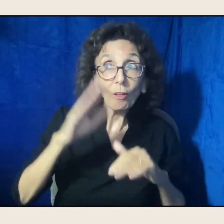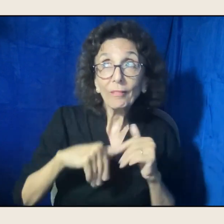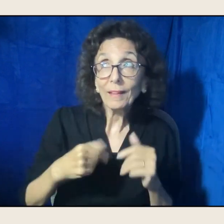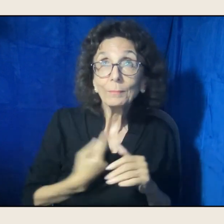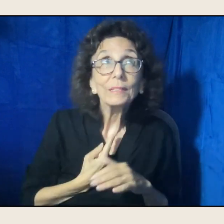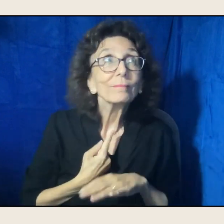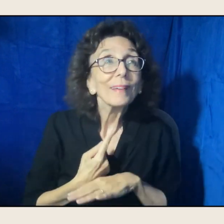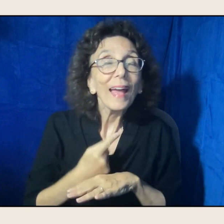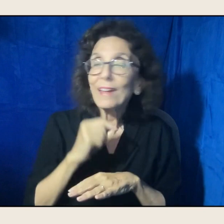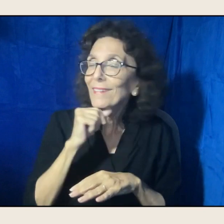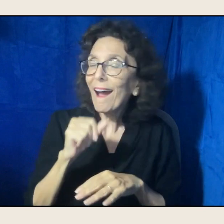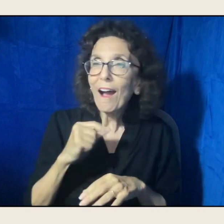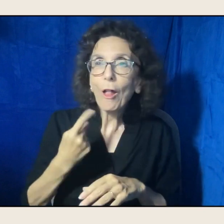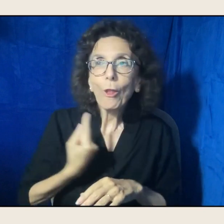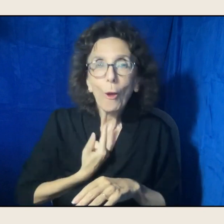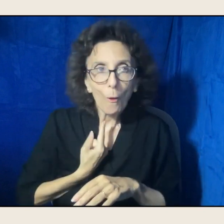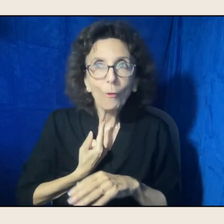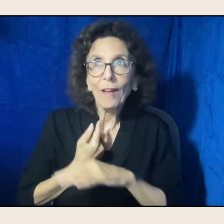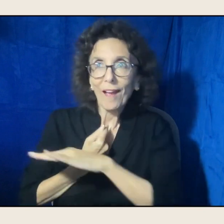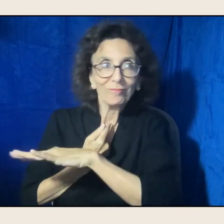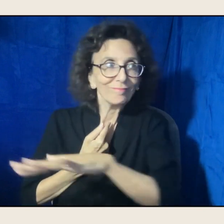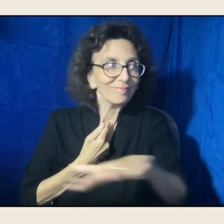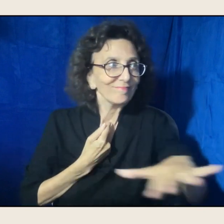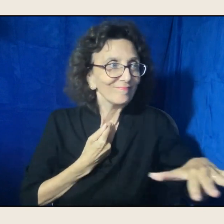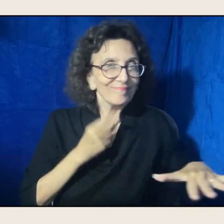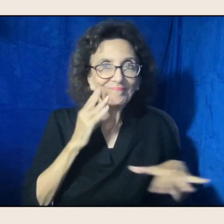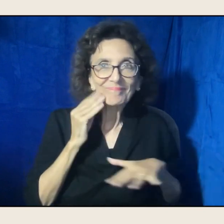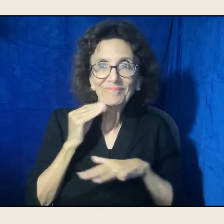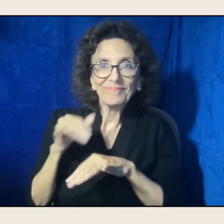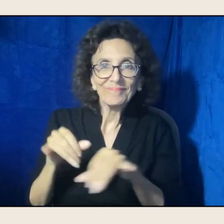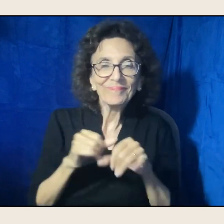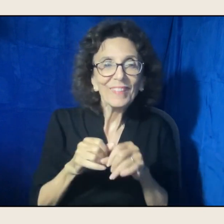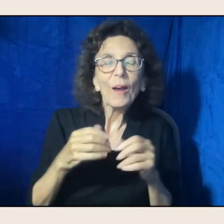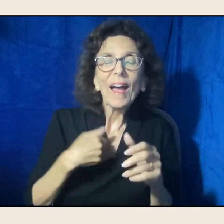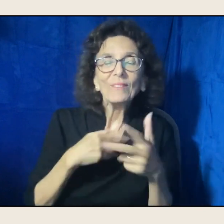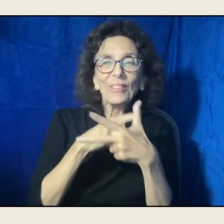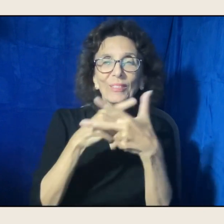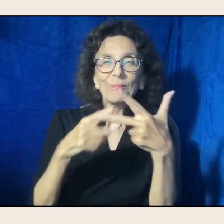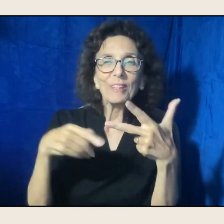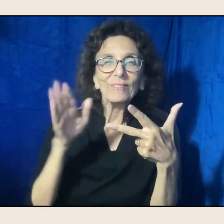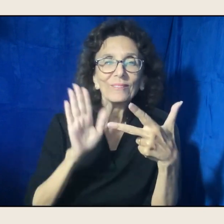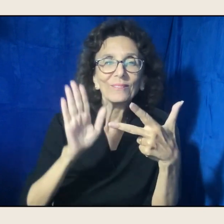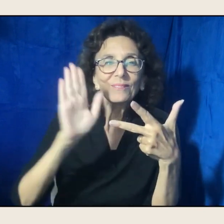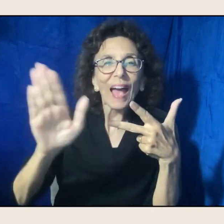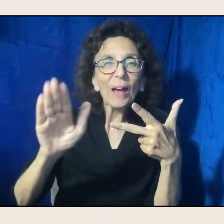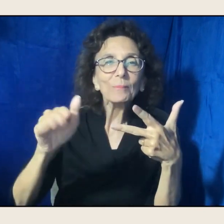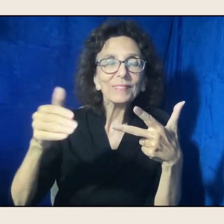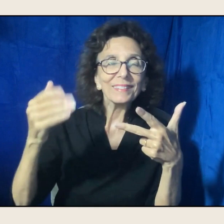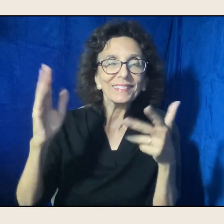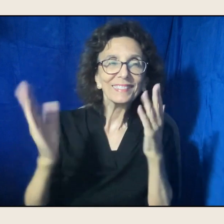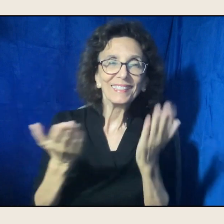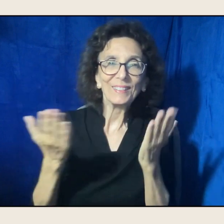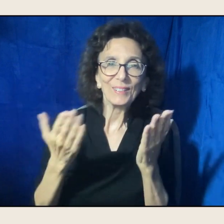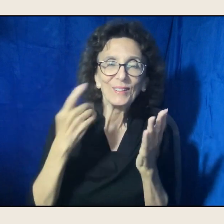in that context either. We have three extraordinary guests joining us today for this conversation today; Mel Chin,